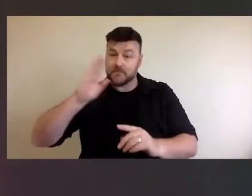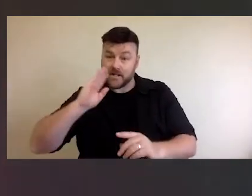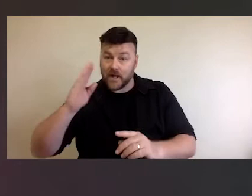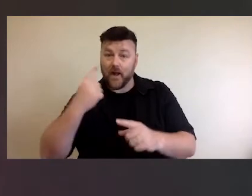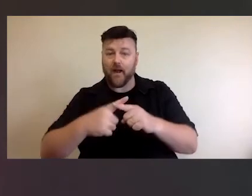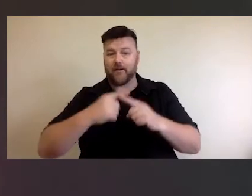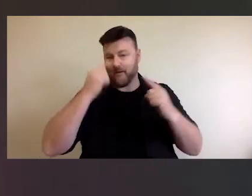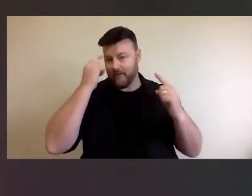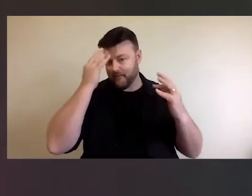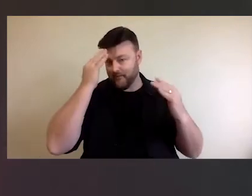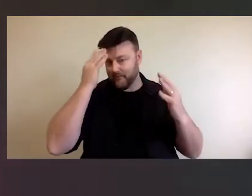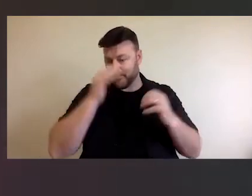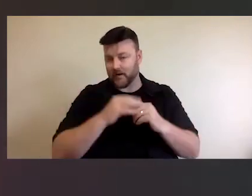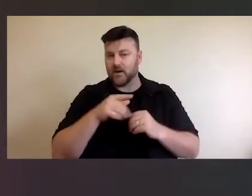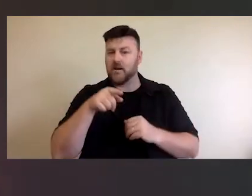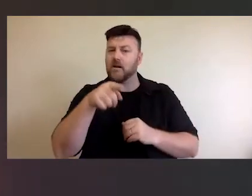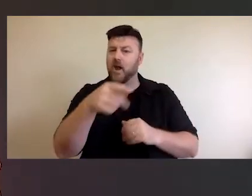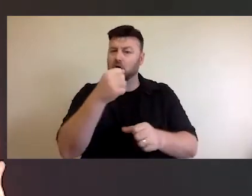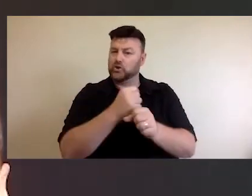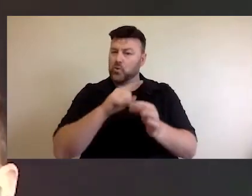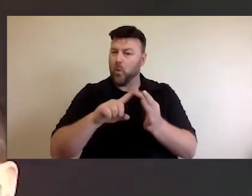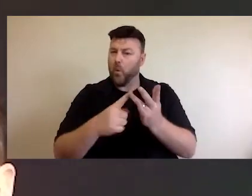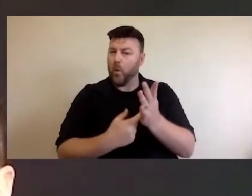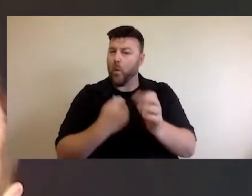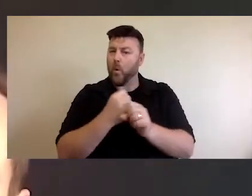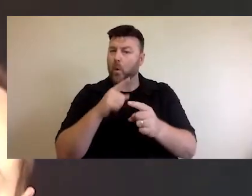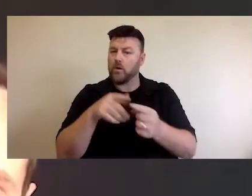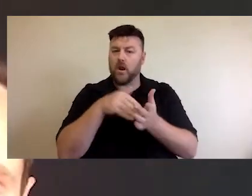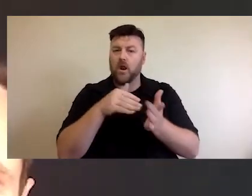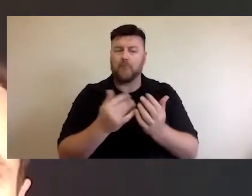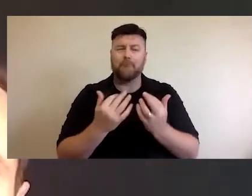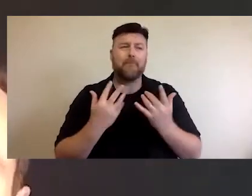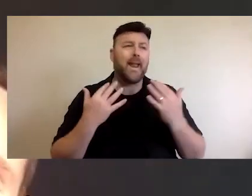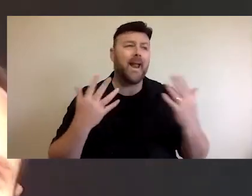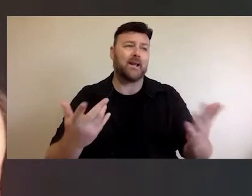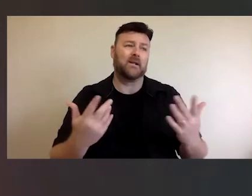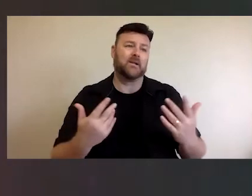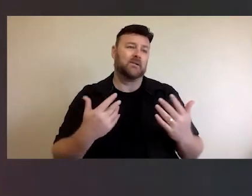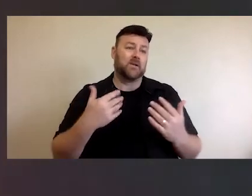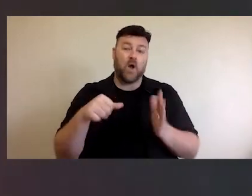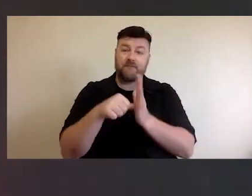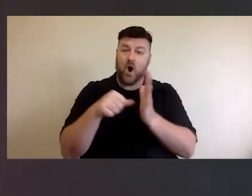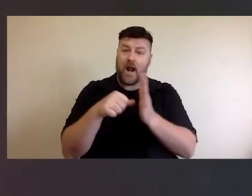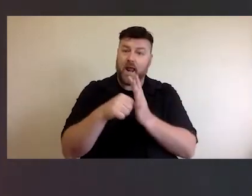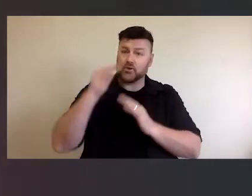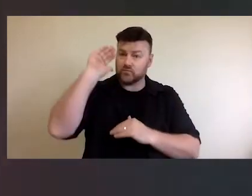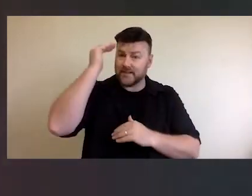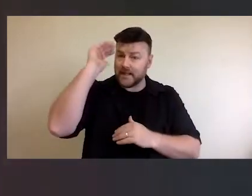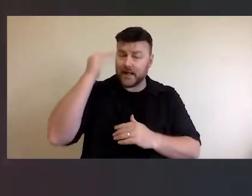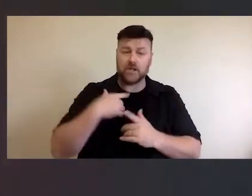George has helped hundreds of not-for-profits, for instance, explore financial resilience, change management, and finding new ways of